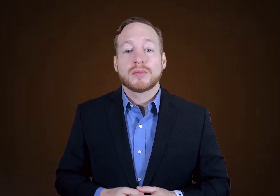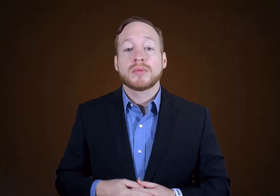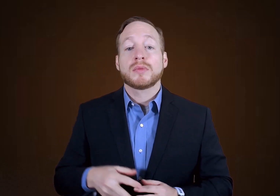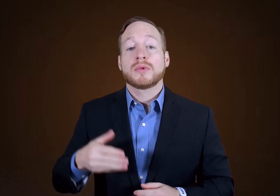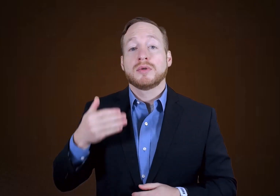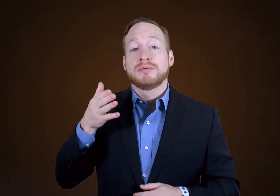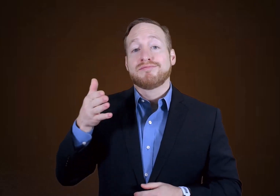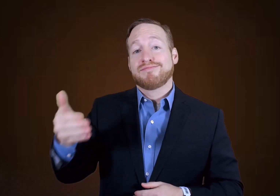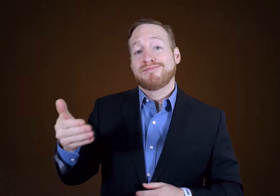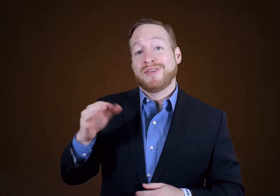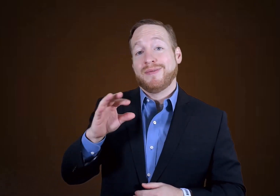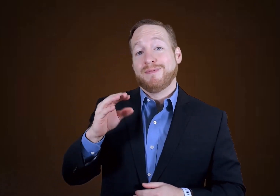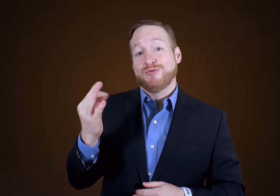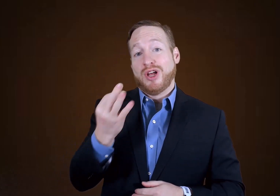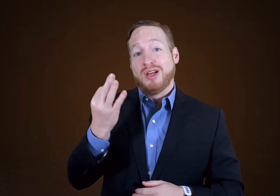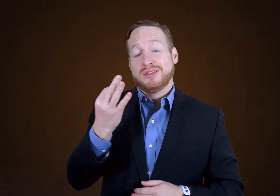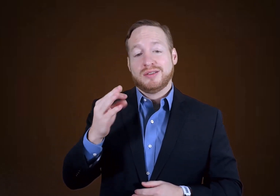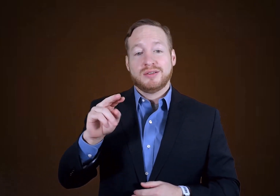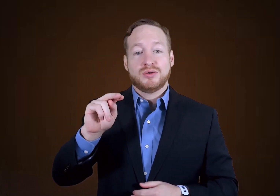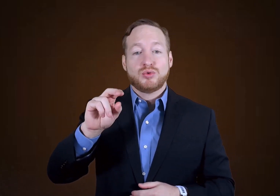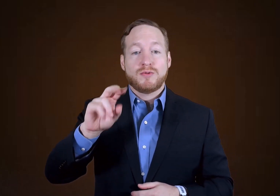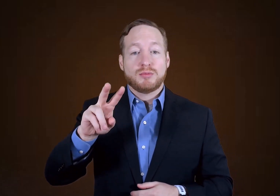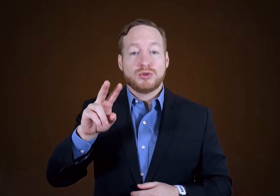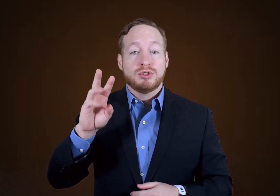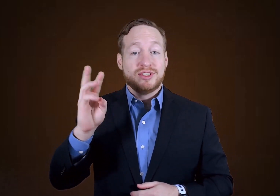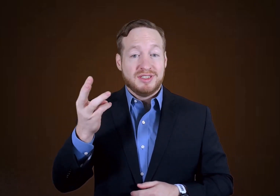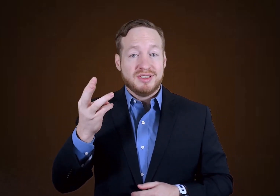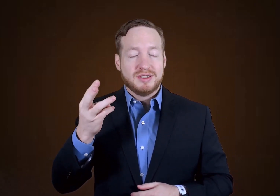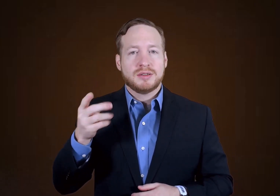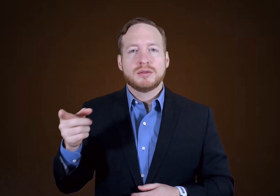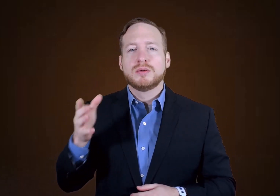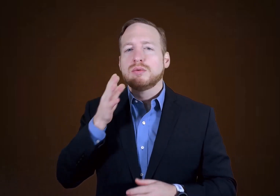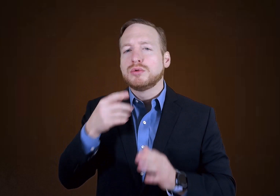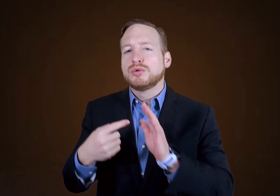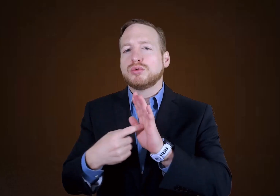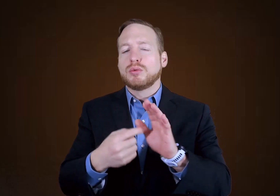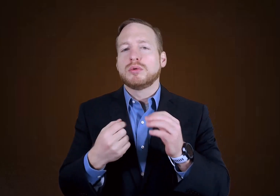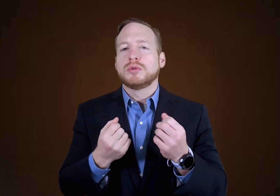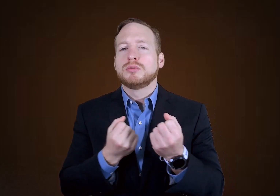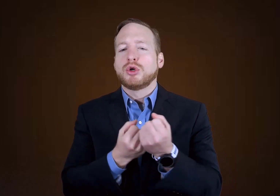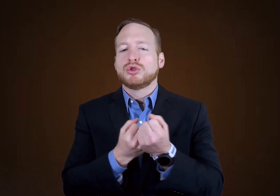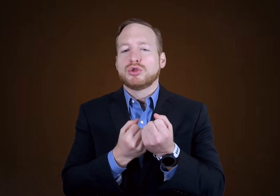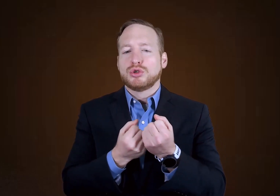Zellner will be talking about that in just a couple of minutes on Friday November 6th